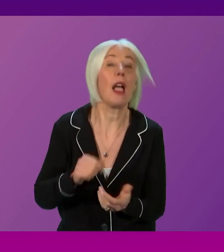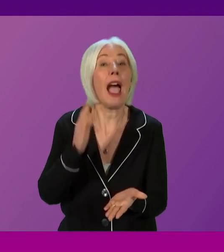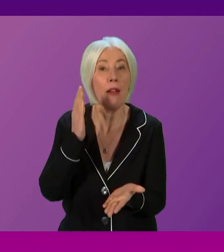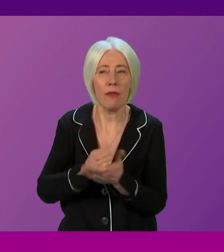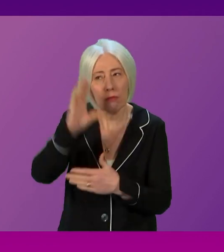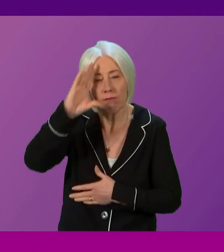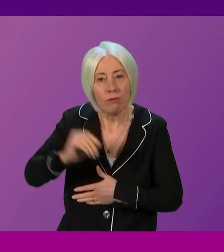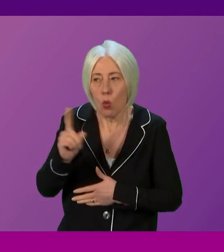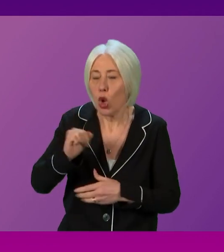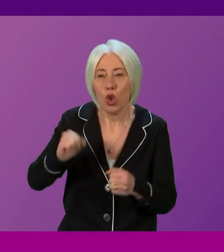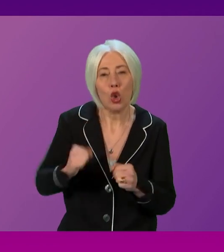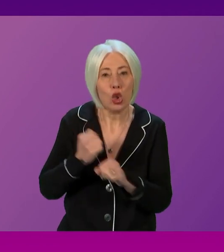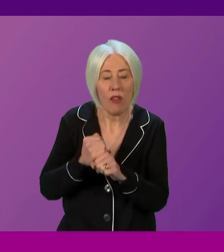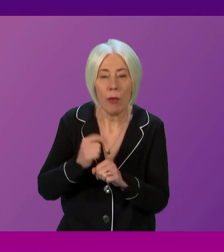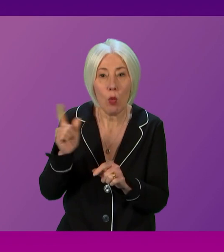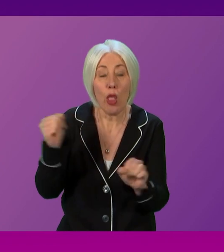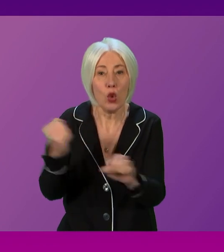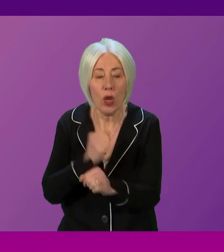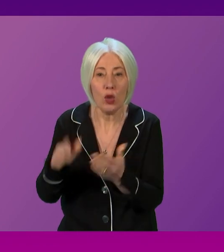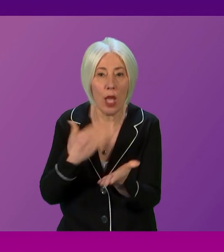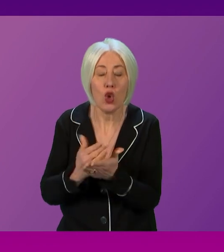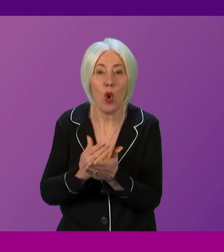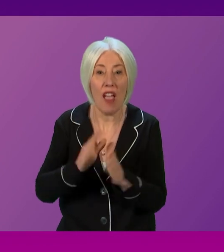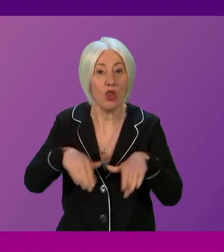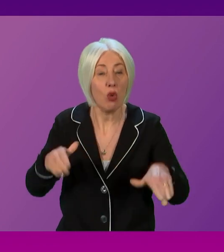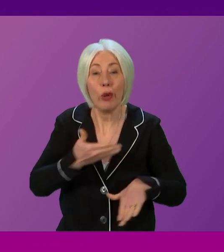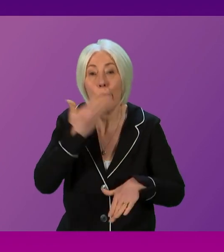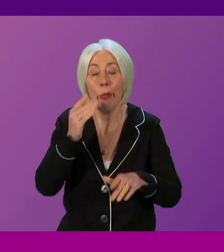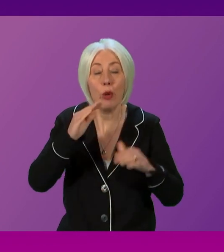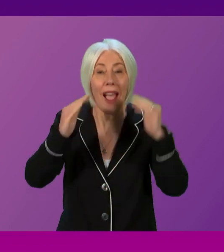taking to ensure that unaccompanied children are being moved from hotels into secure accommodation?